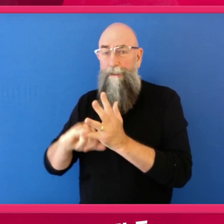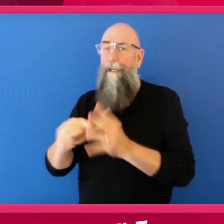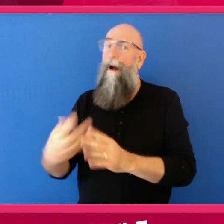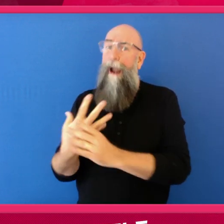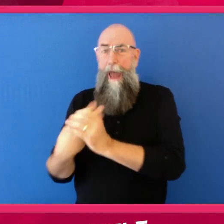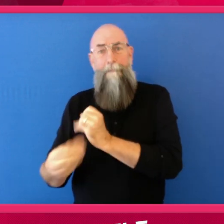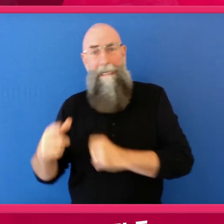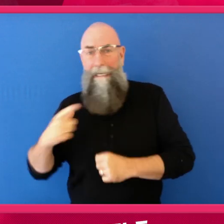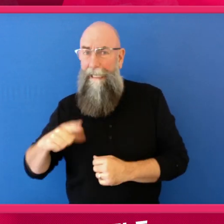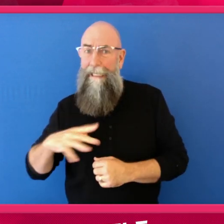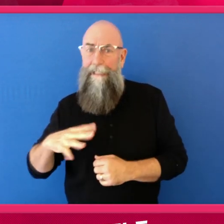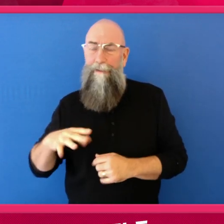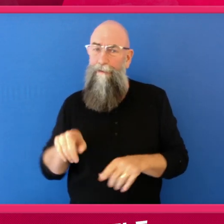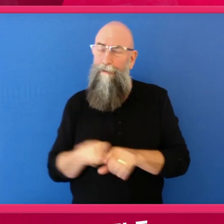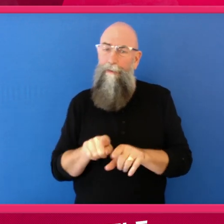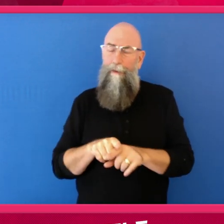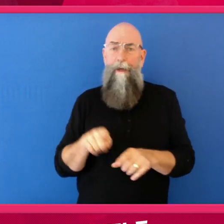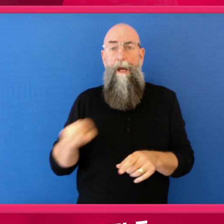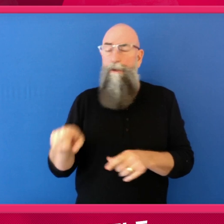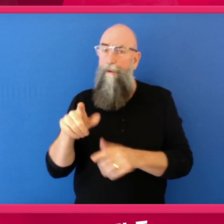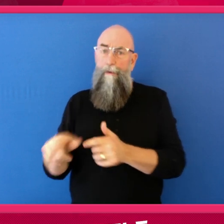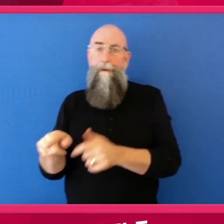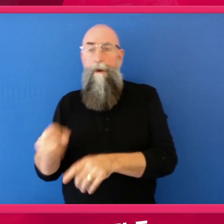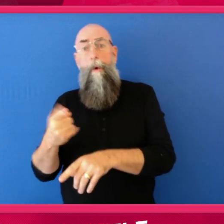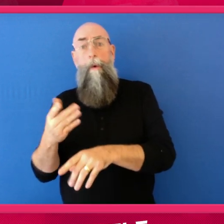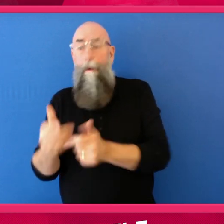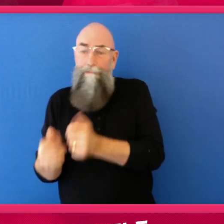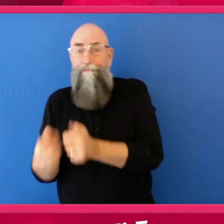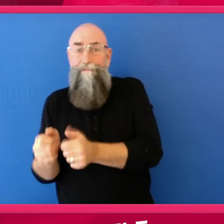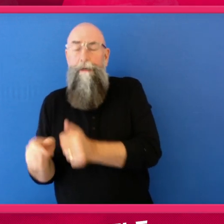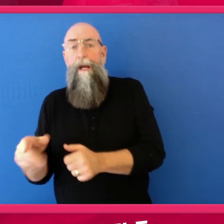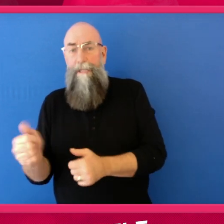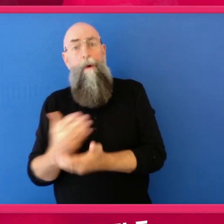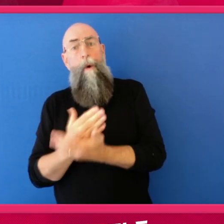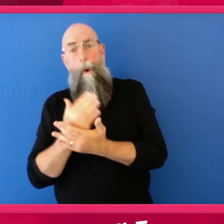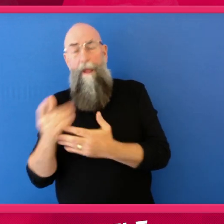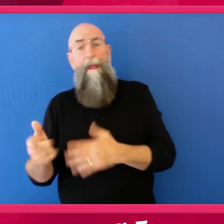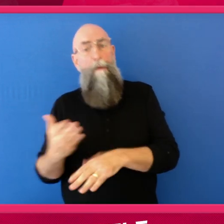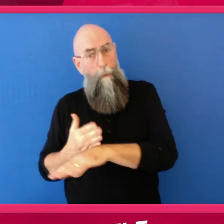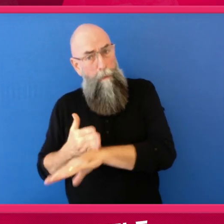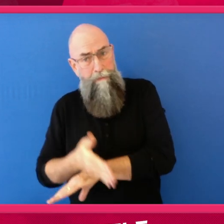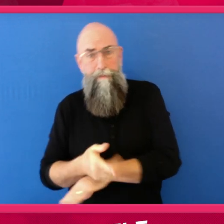and like pew pew all day long? But they are hard workers. And they put so much effort